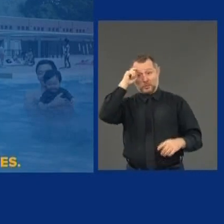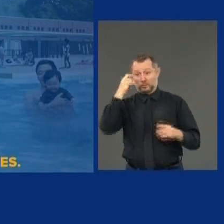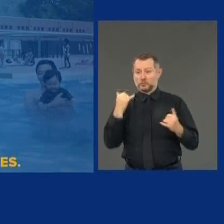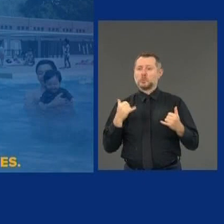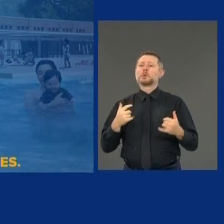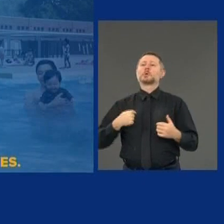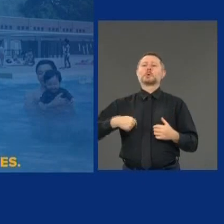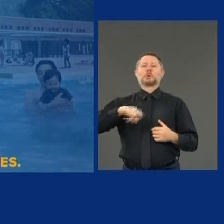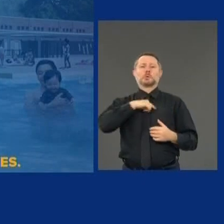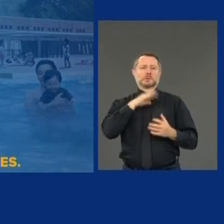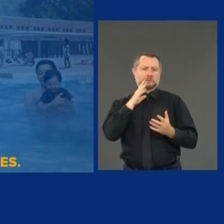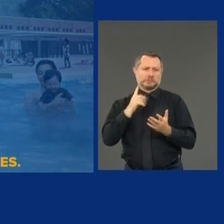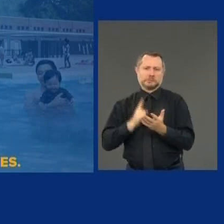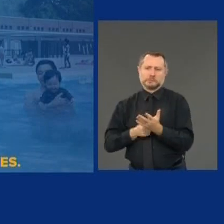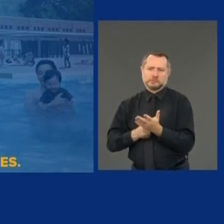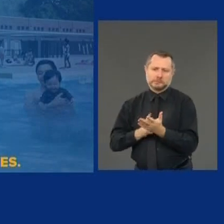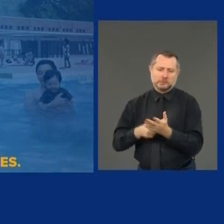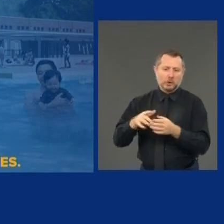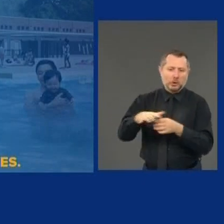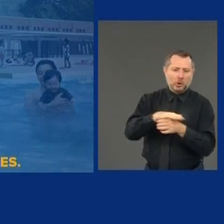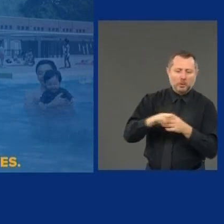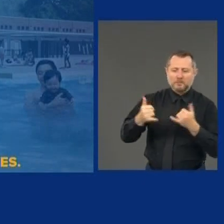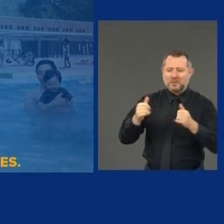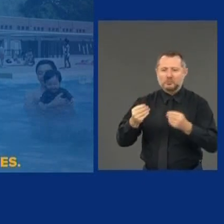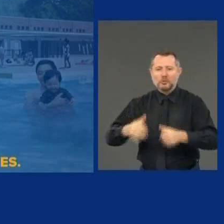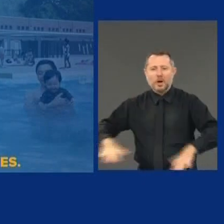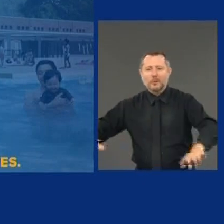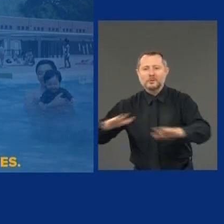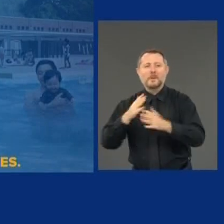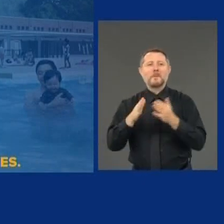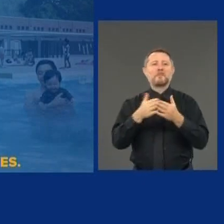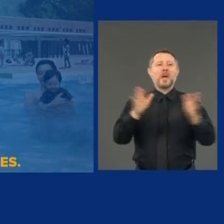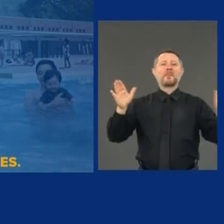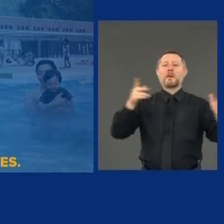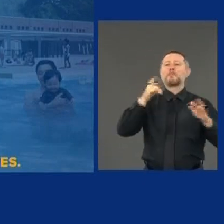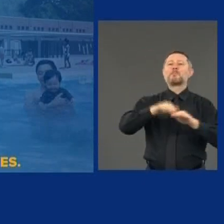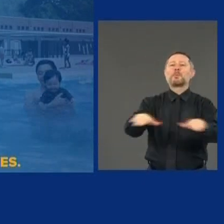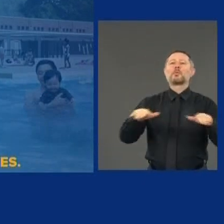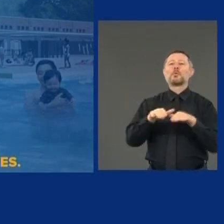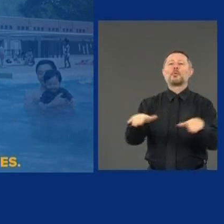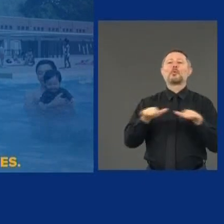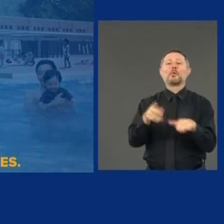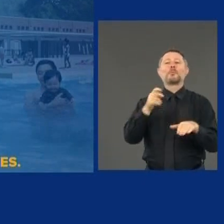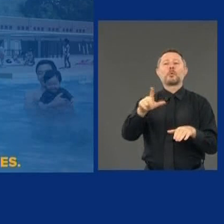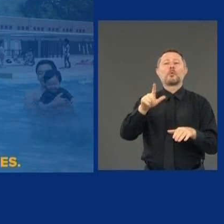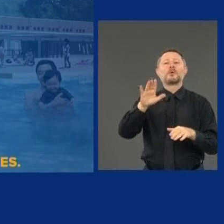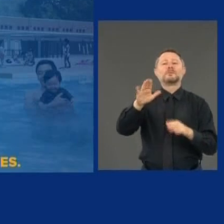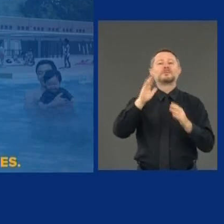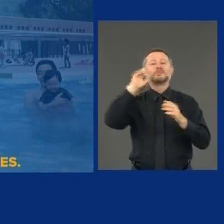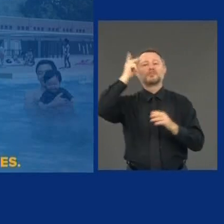AS WE'RE ENTERING THE SUMMER, PUBLIC POOLS AND PLAYGROUNDS WE'RE GOING TO LEAVE TO OPEN OR KEEP CLOSED IN THE DISCRETION OF